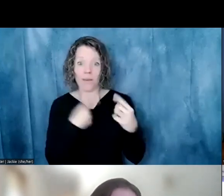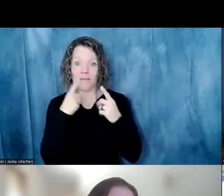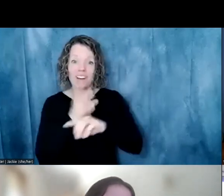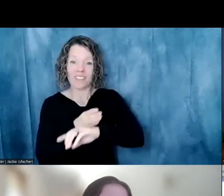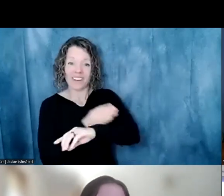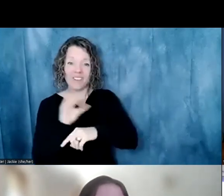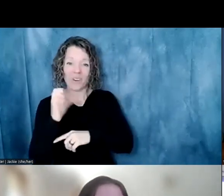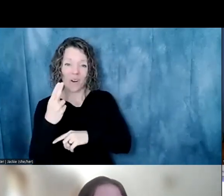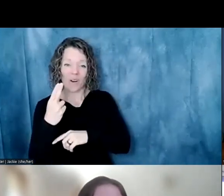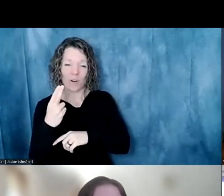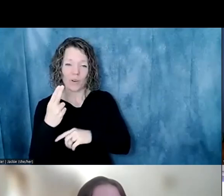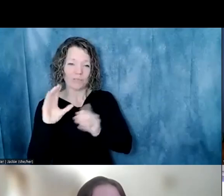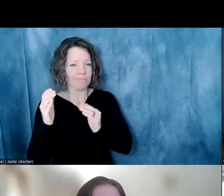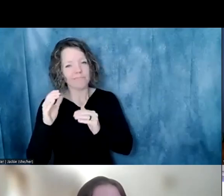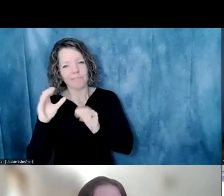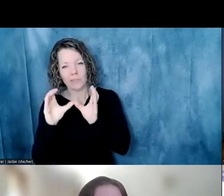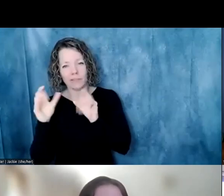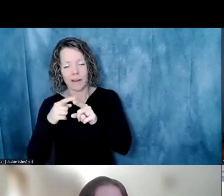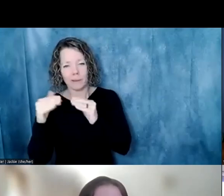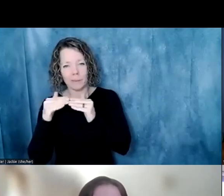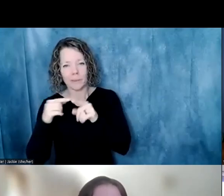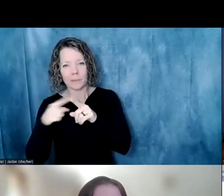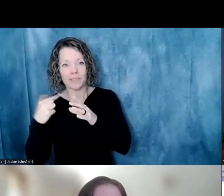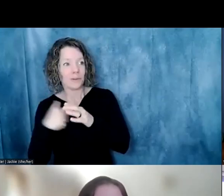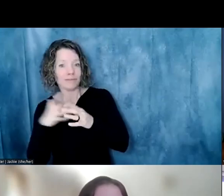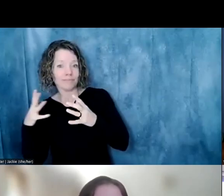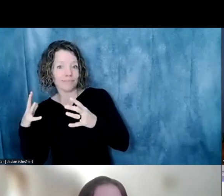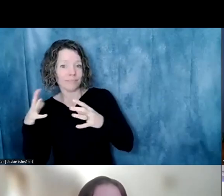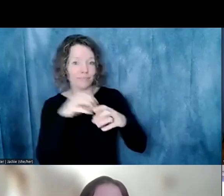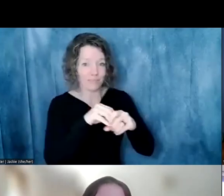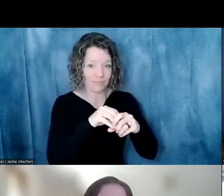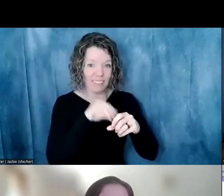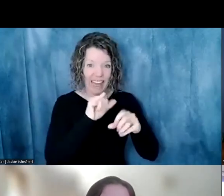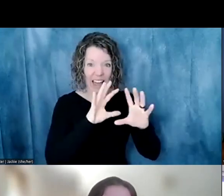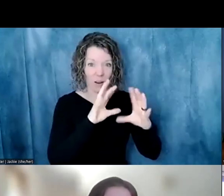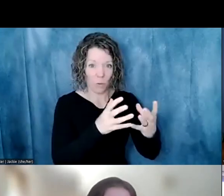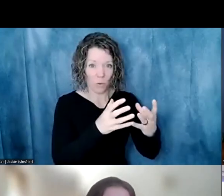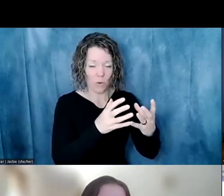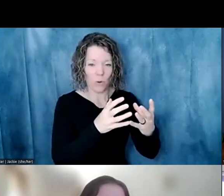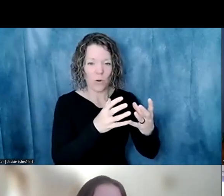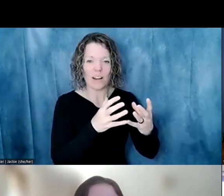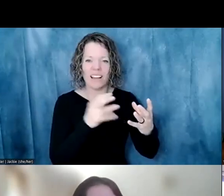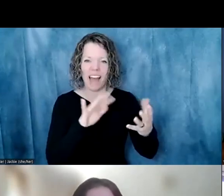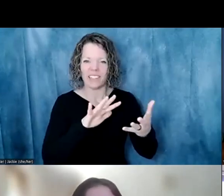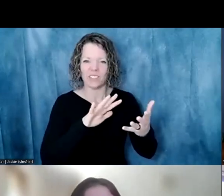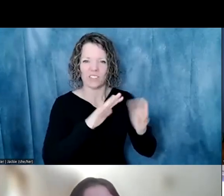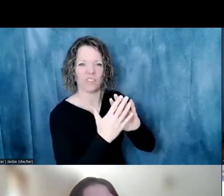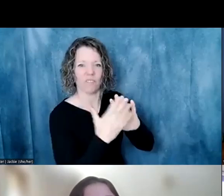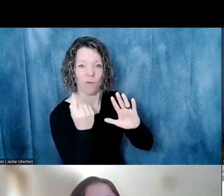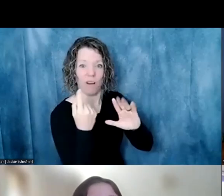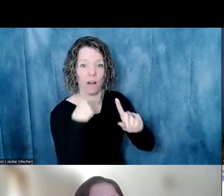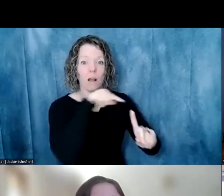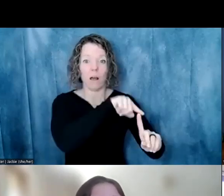Specialists. It changes some of the invitations to participate, and to what capacity, in terms